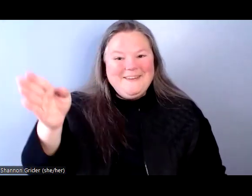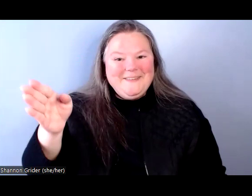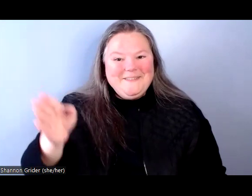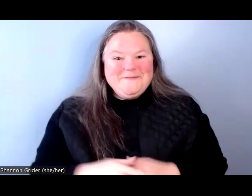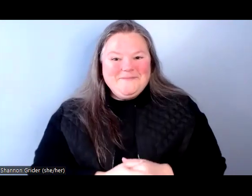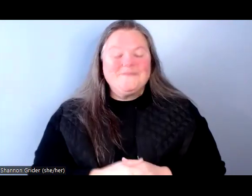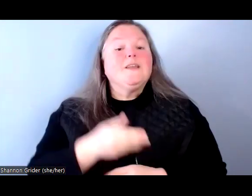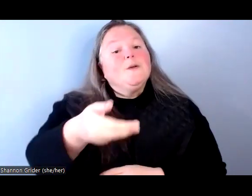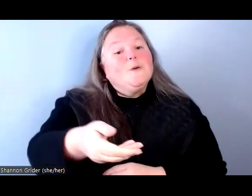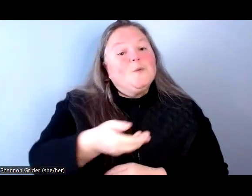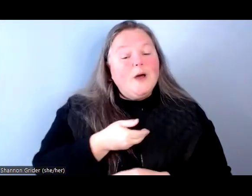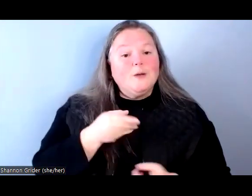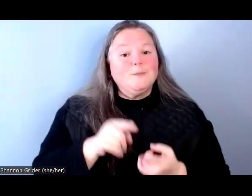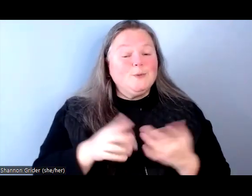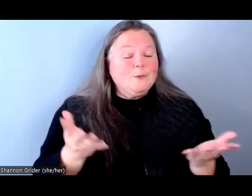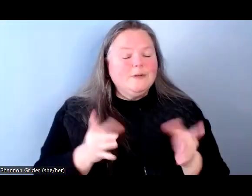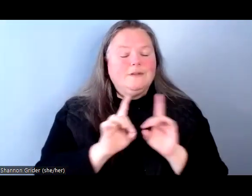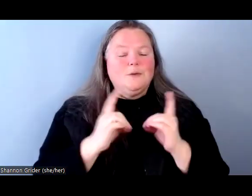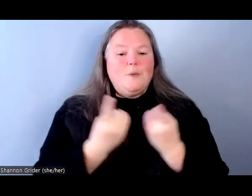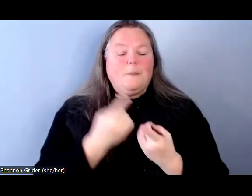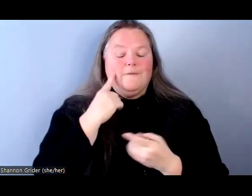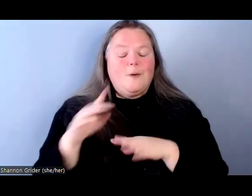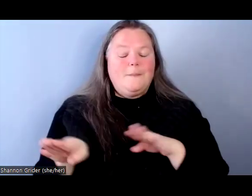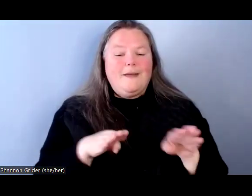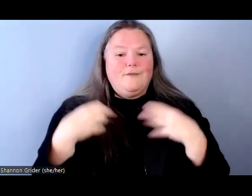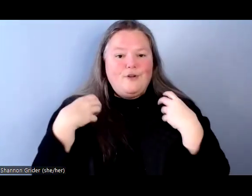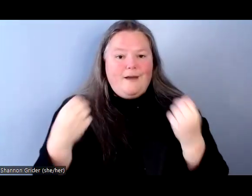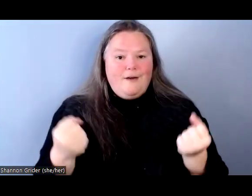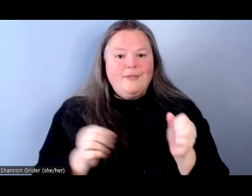Hello. Welcome to the Department for Behavioral Health,